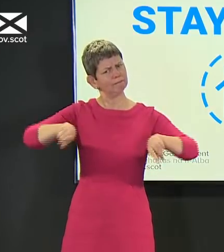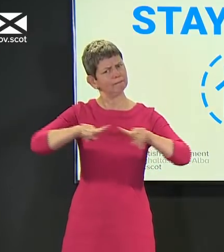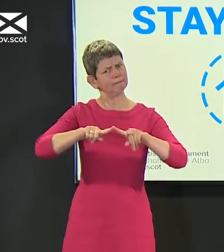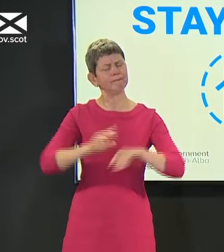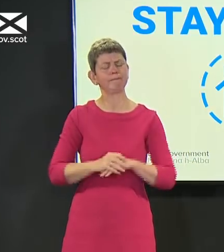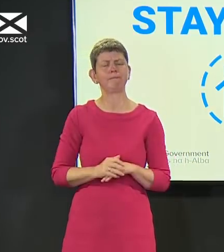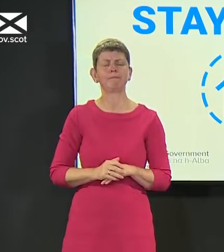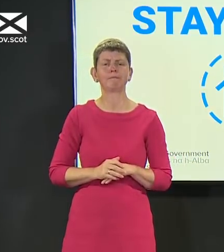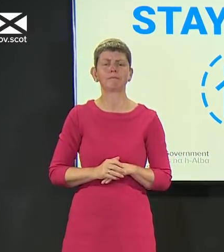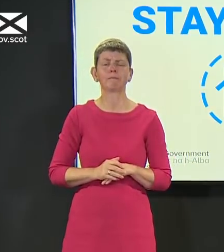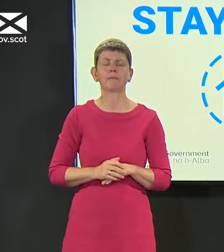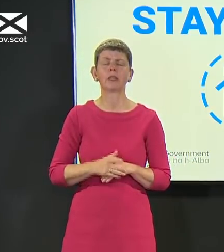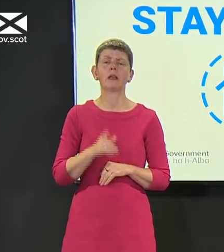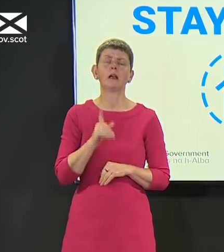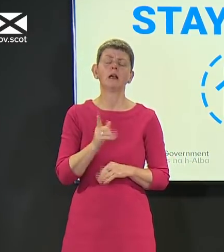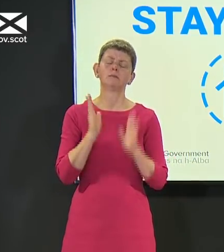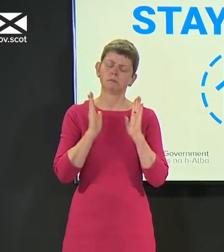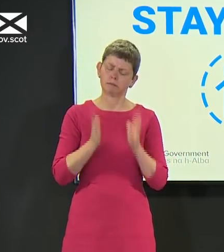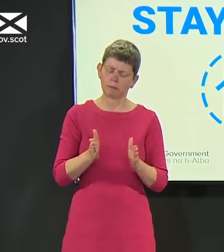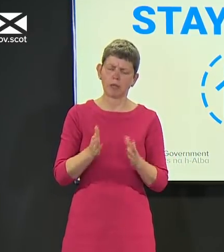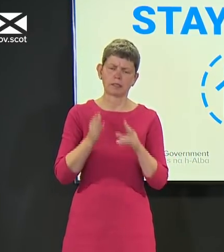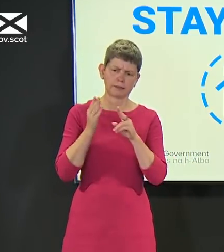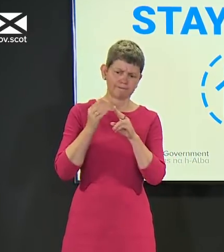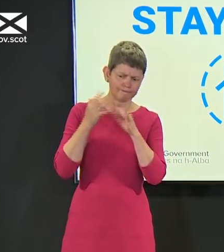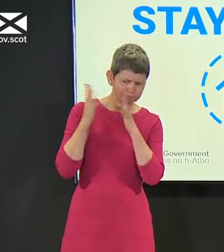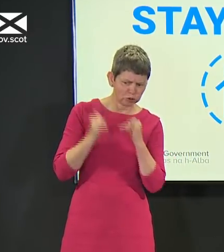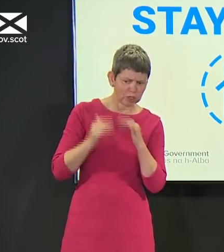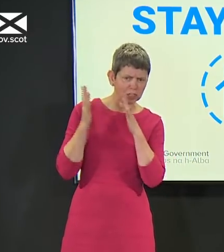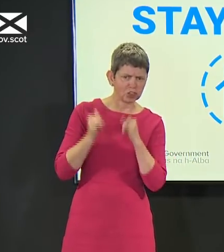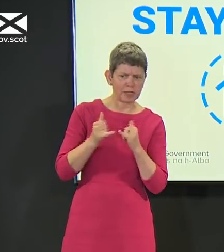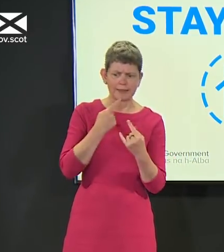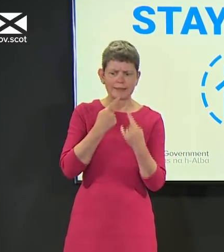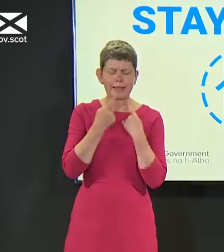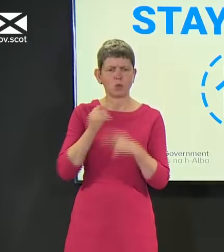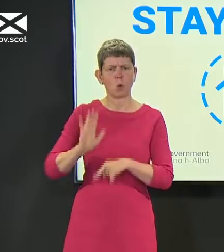of course we will continue to monitor the data we are now extremely confident that those parts of